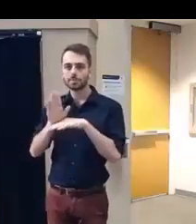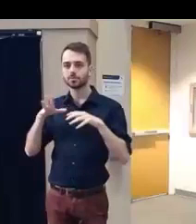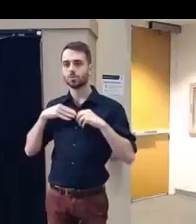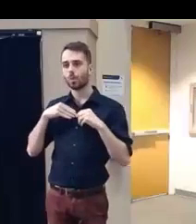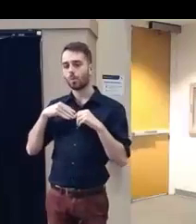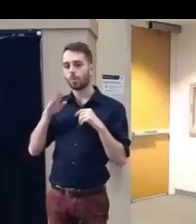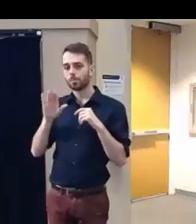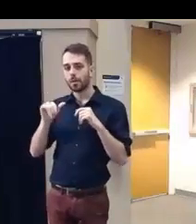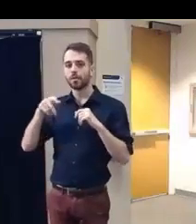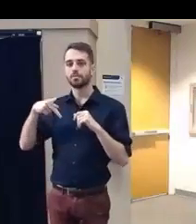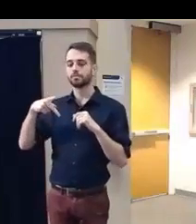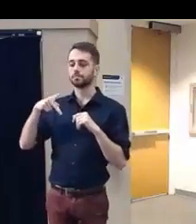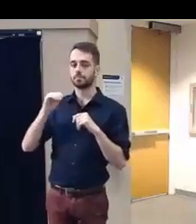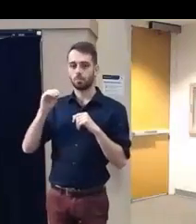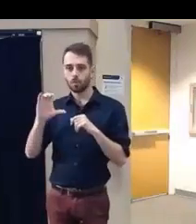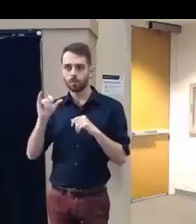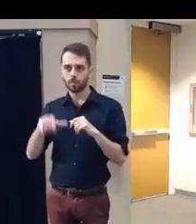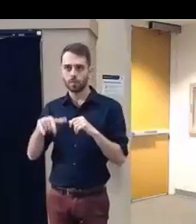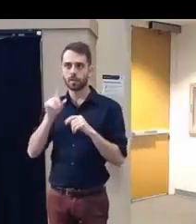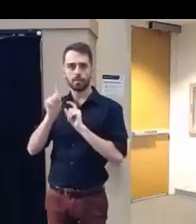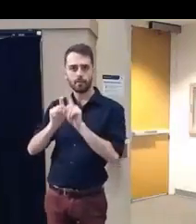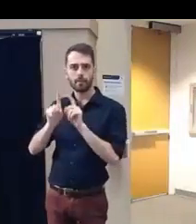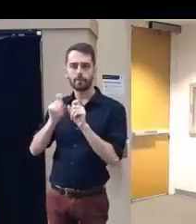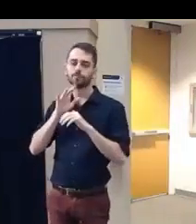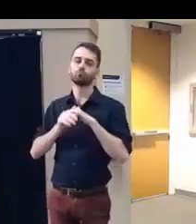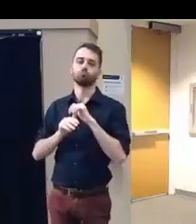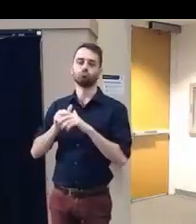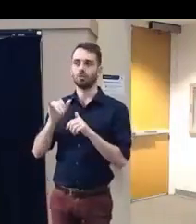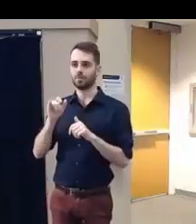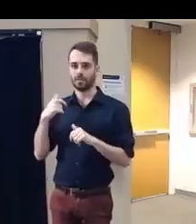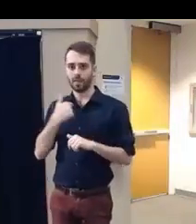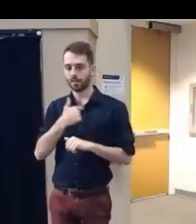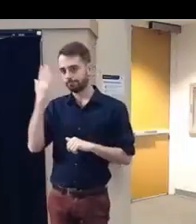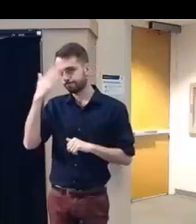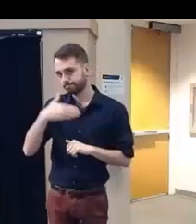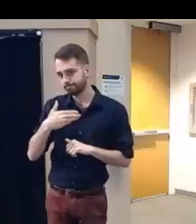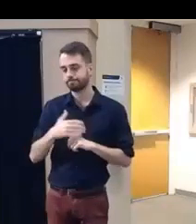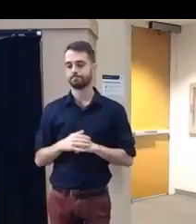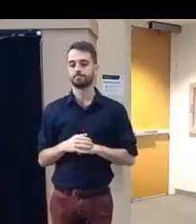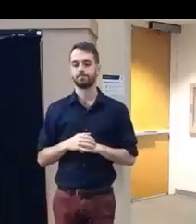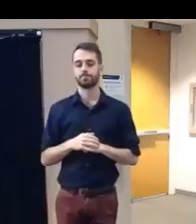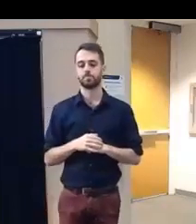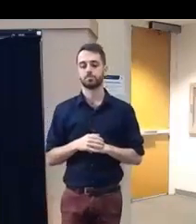really can help people feel at home in this new home well I will say thank you so much not only